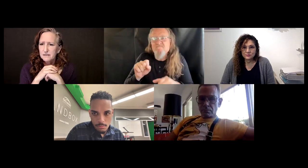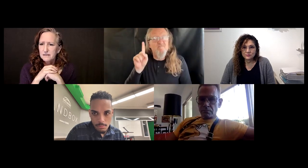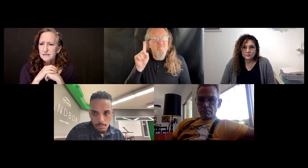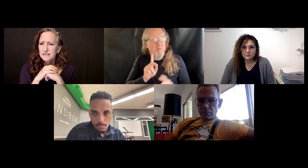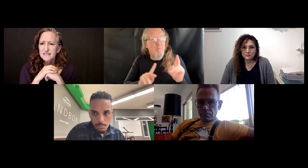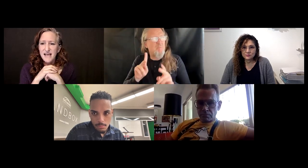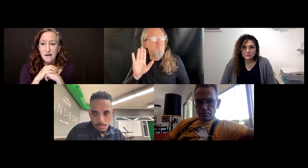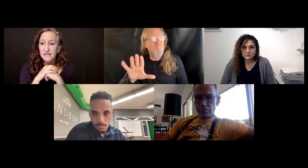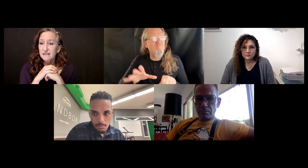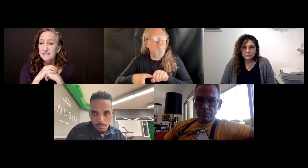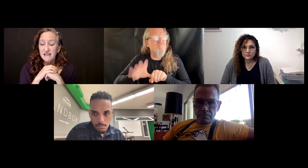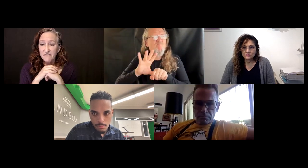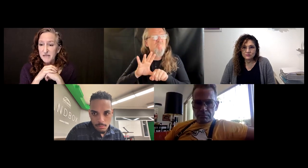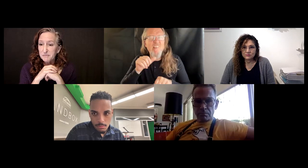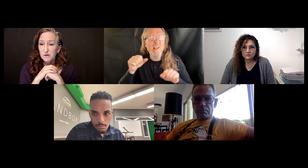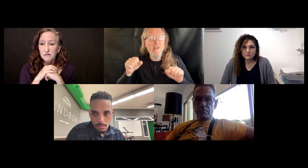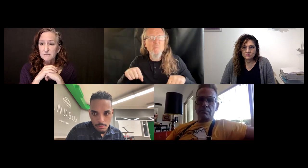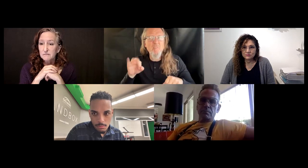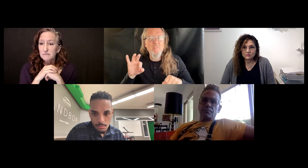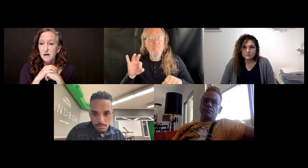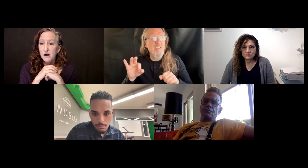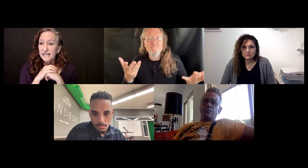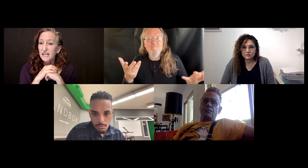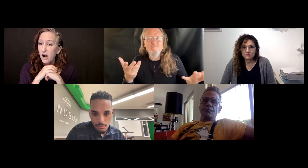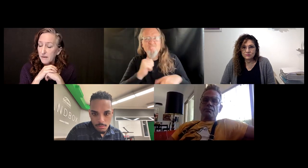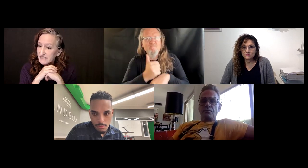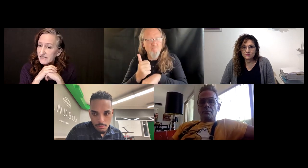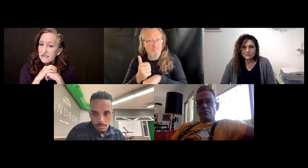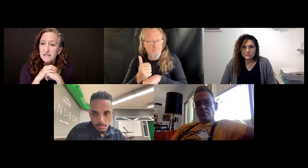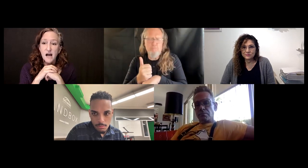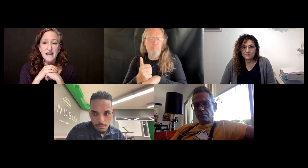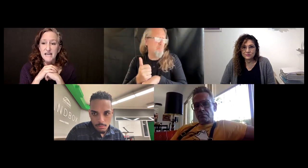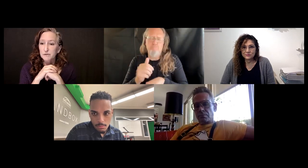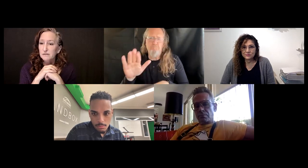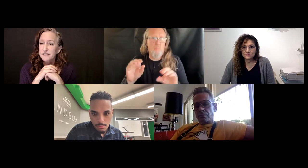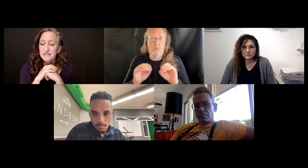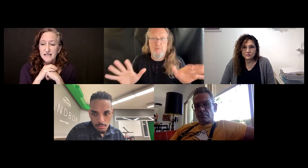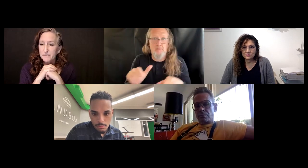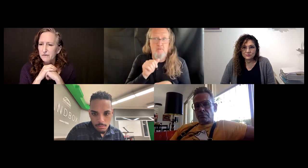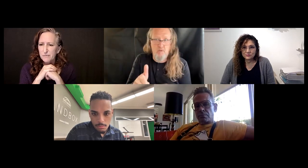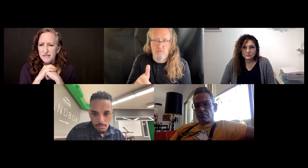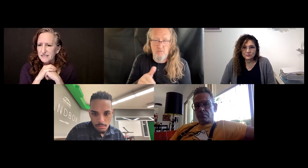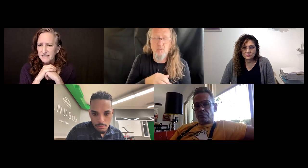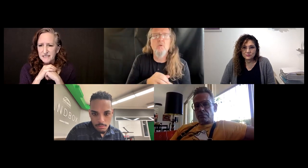Does that mean that deaf people are incompetent, and not able to set up their own businesses?